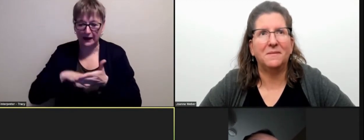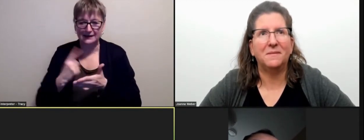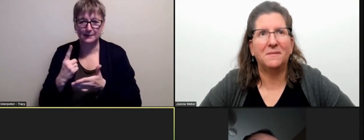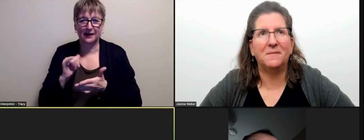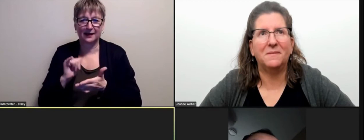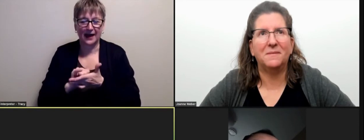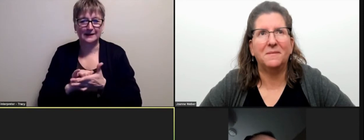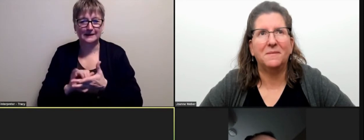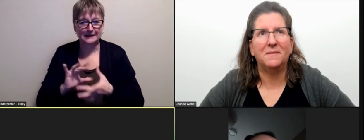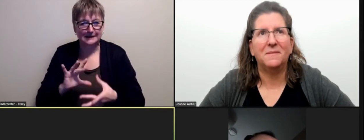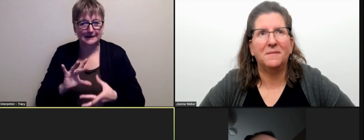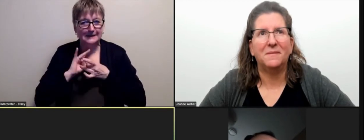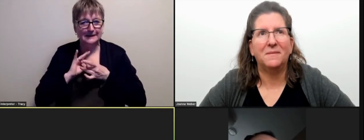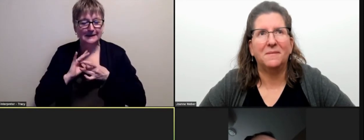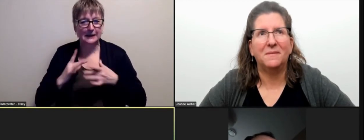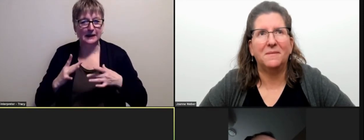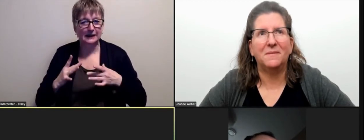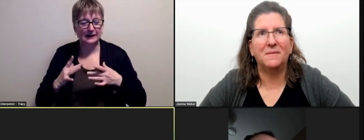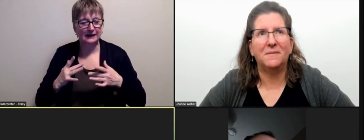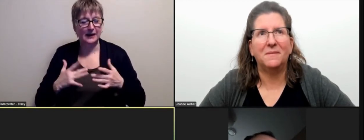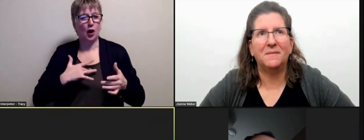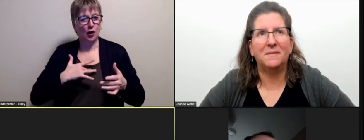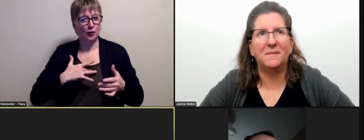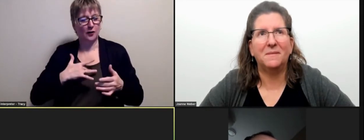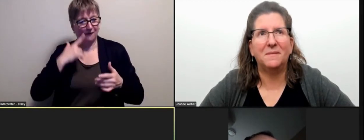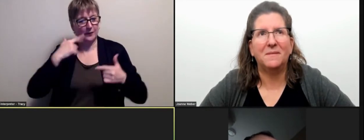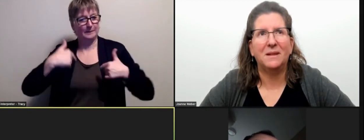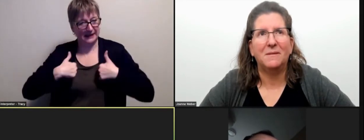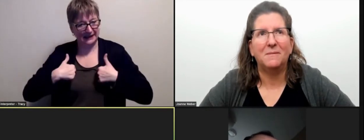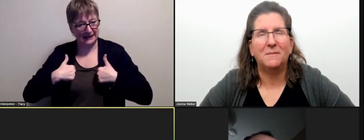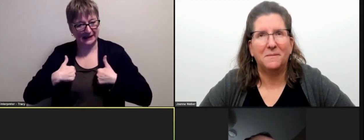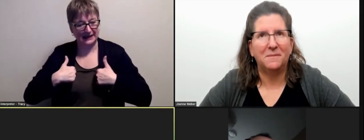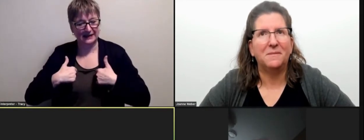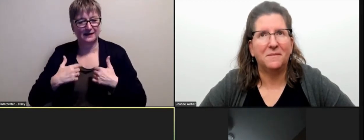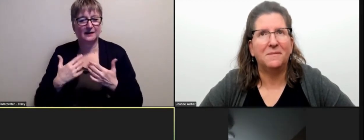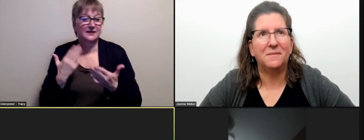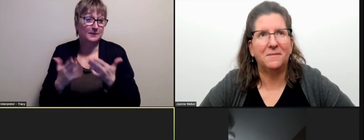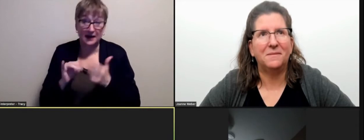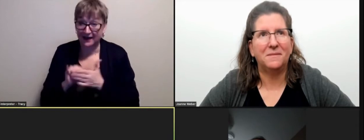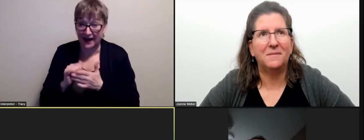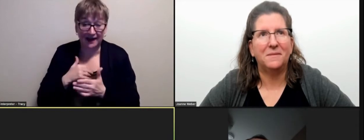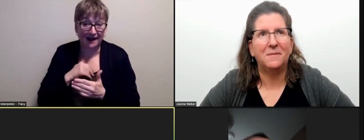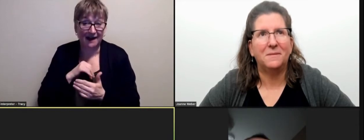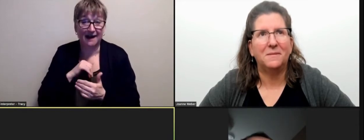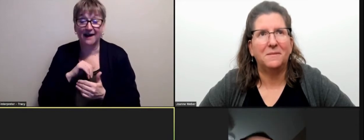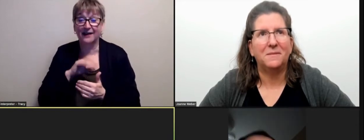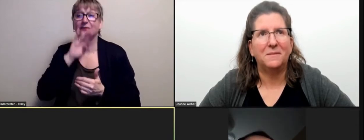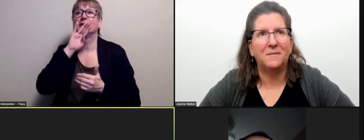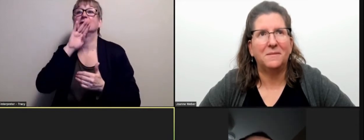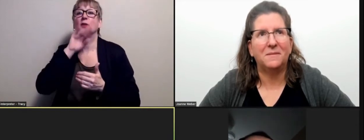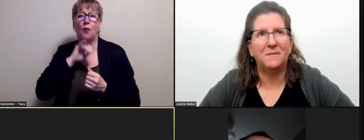You know - uh that - you know - something that I felt was or something that inspired me